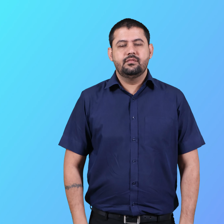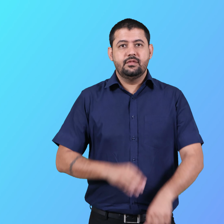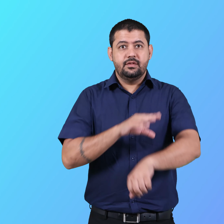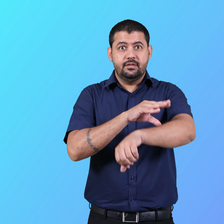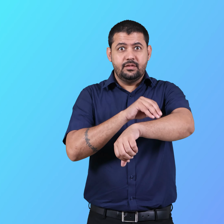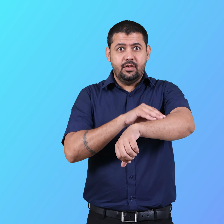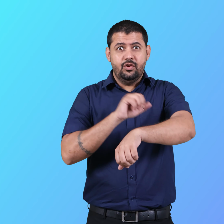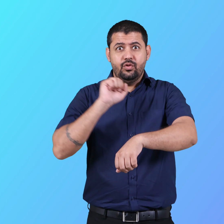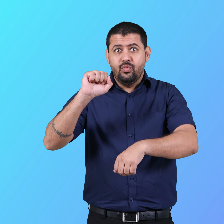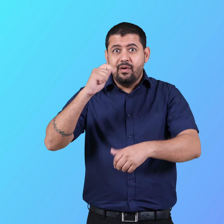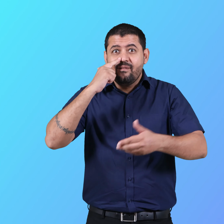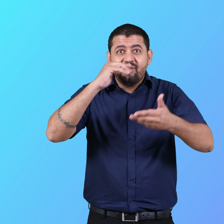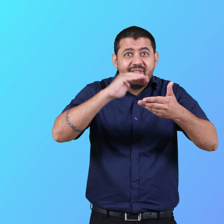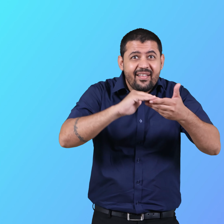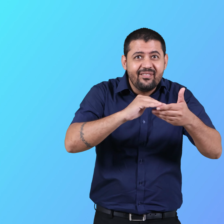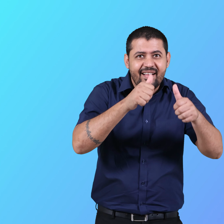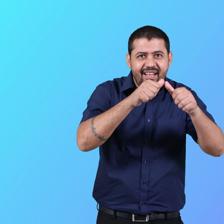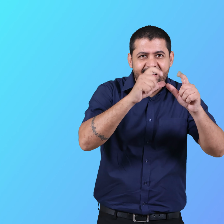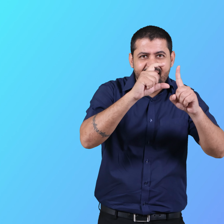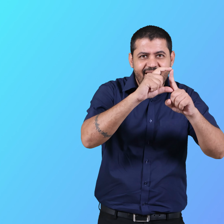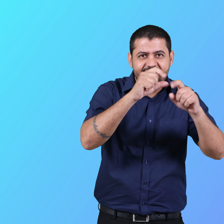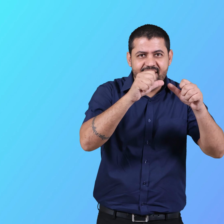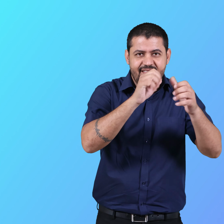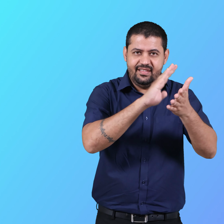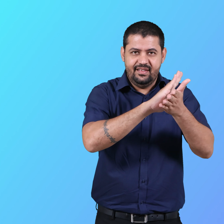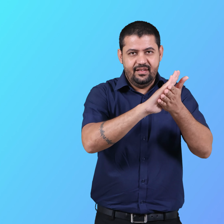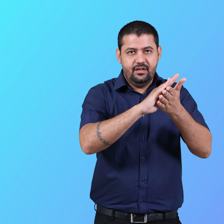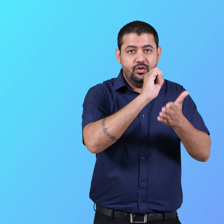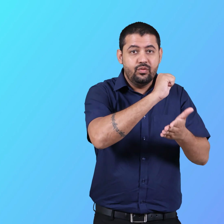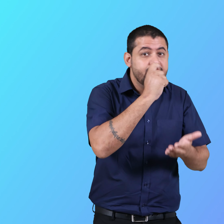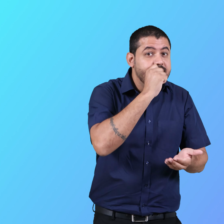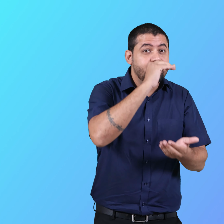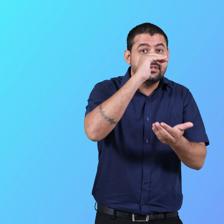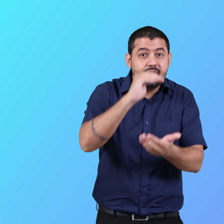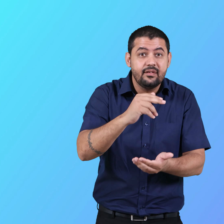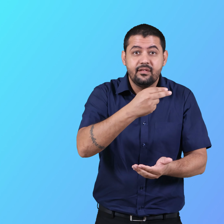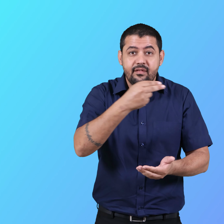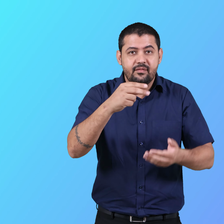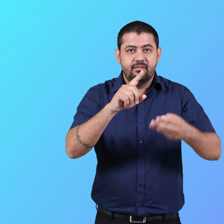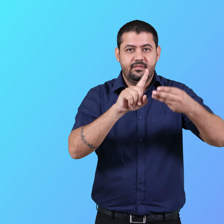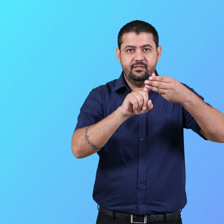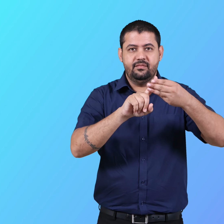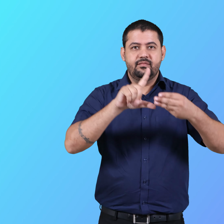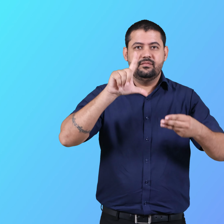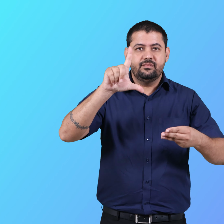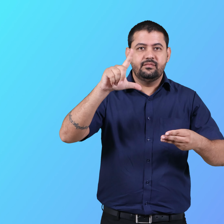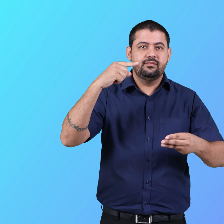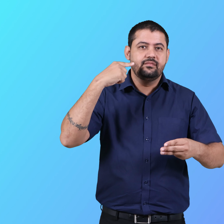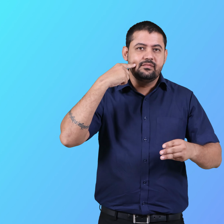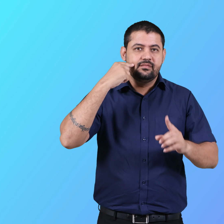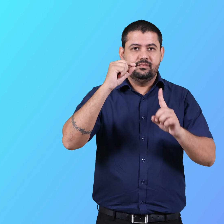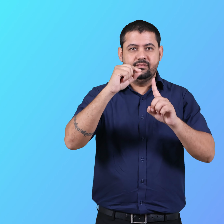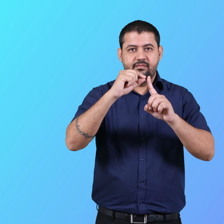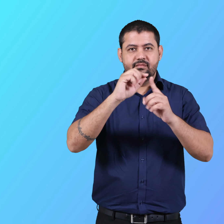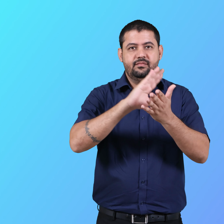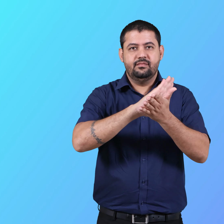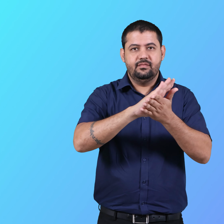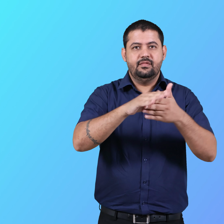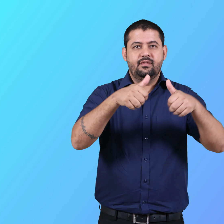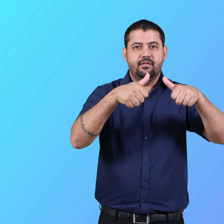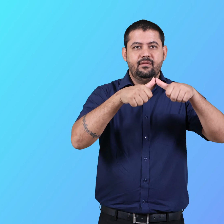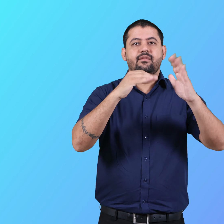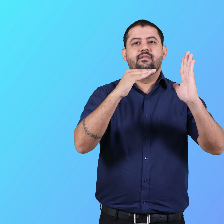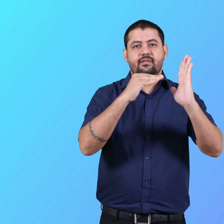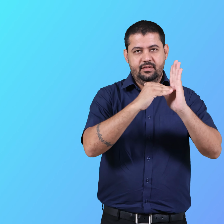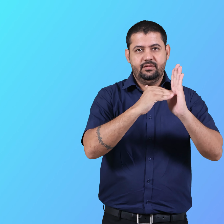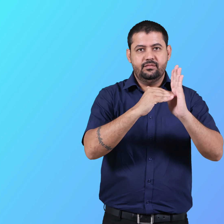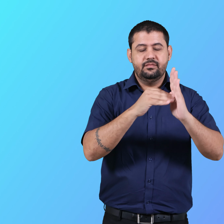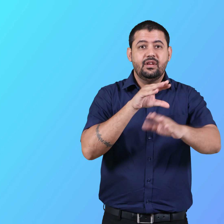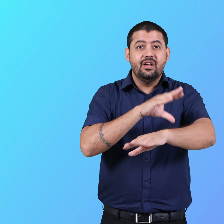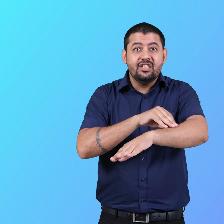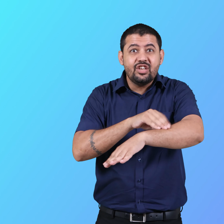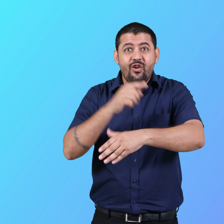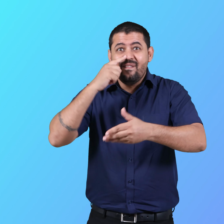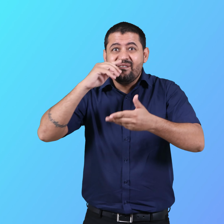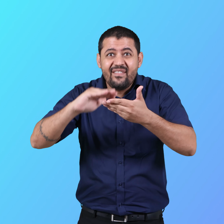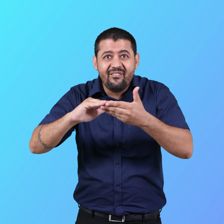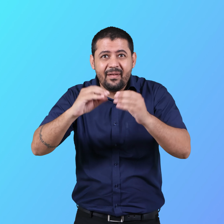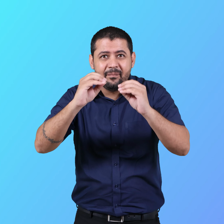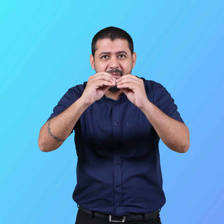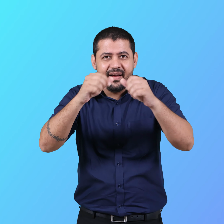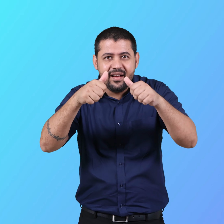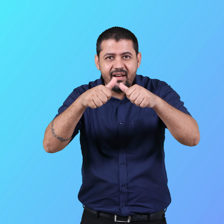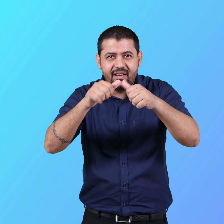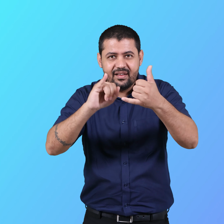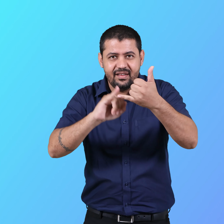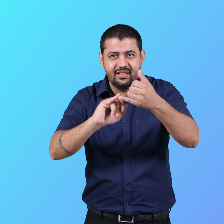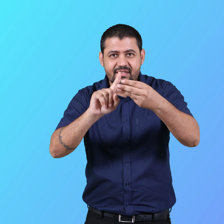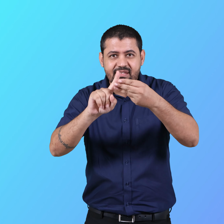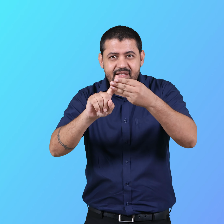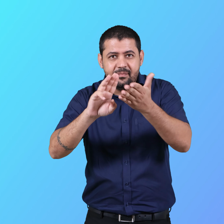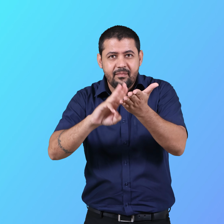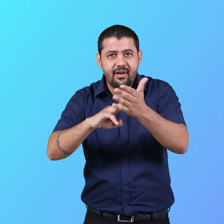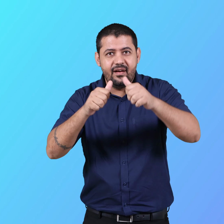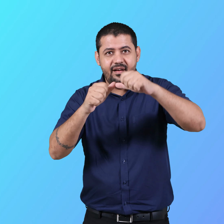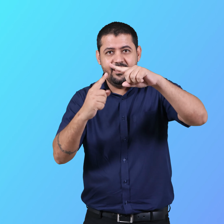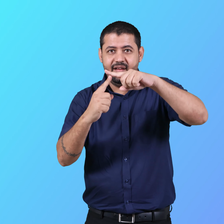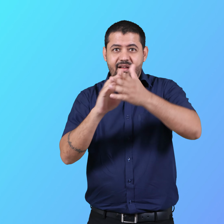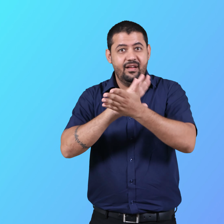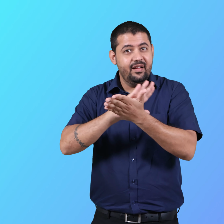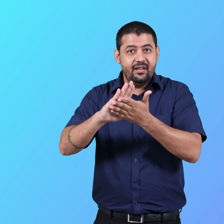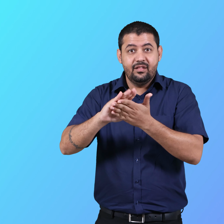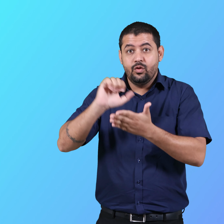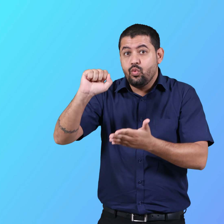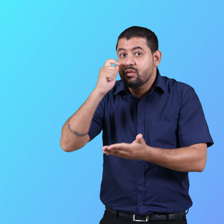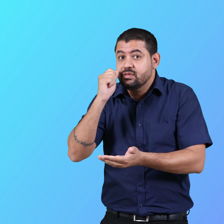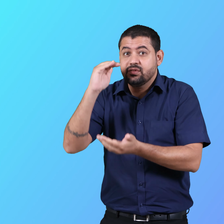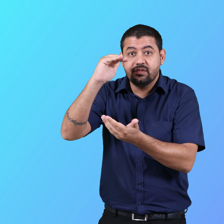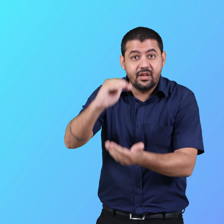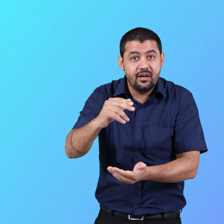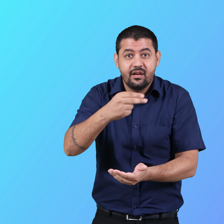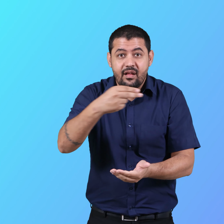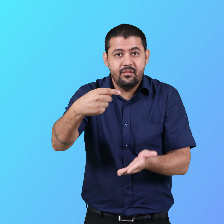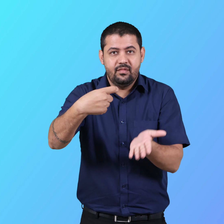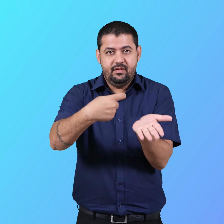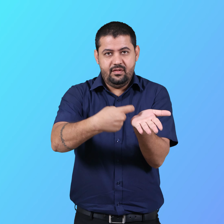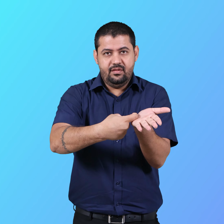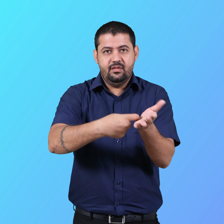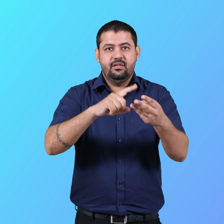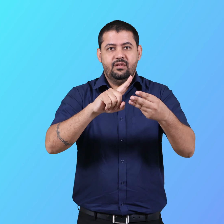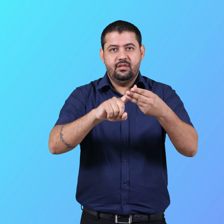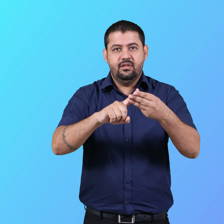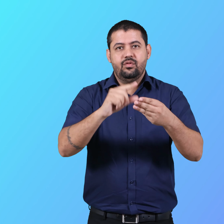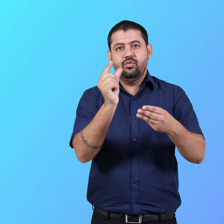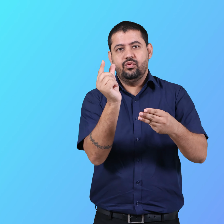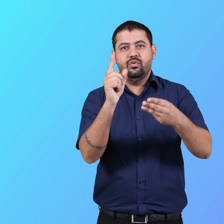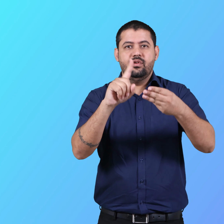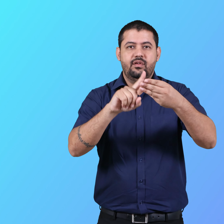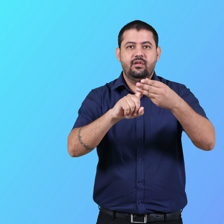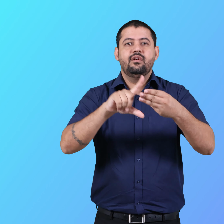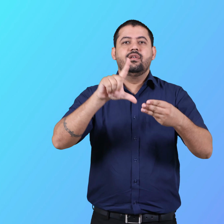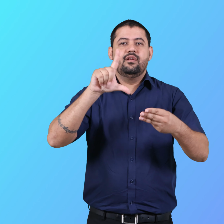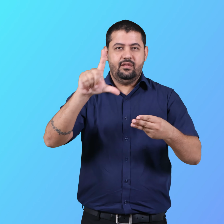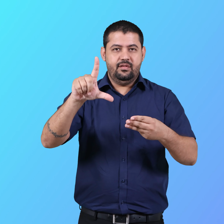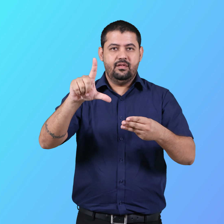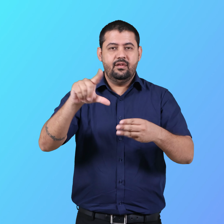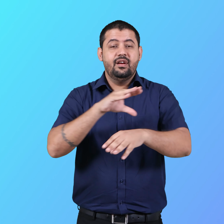Esau and Adah had a son named Eliphaz. Basemath had a son named Reuel.